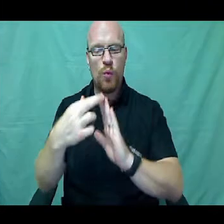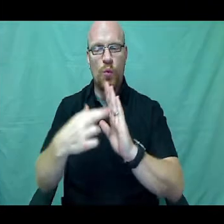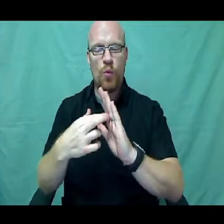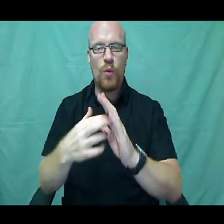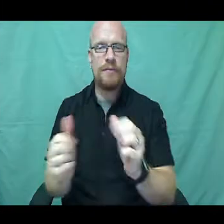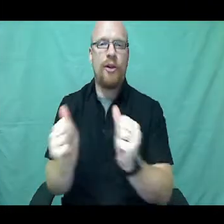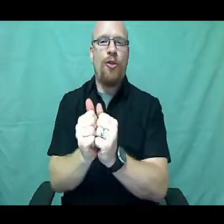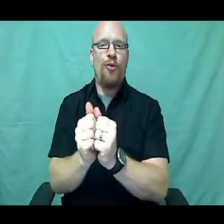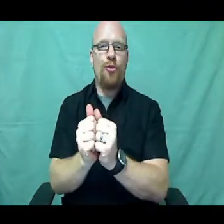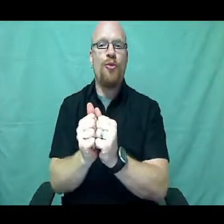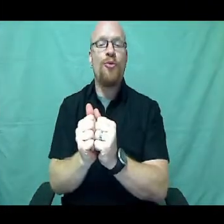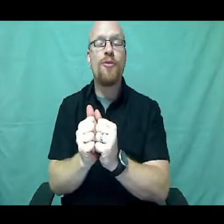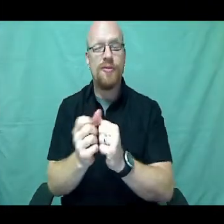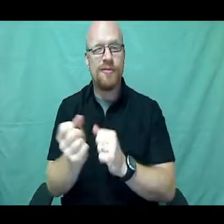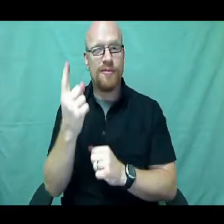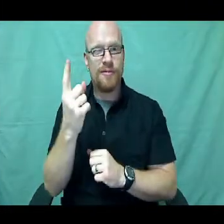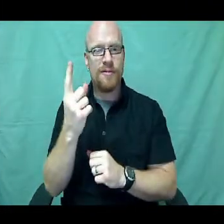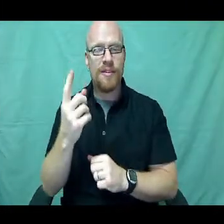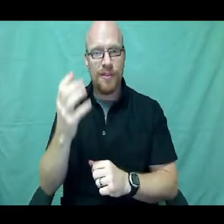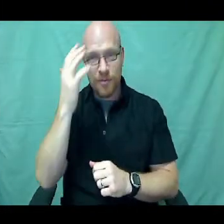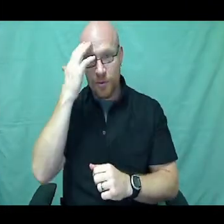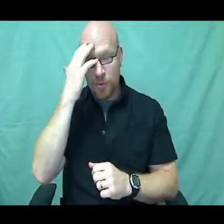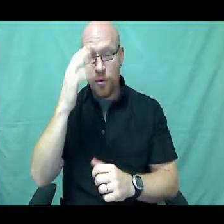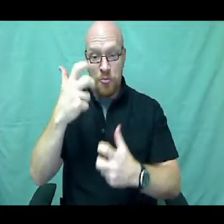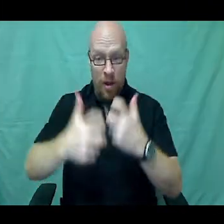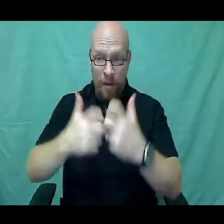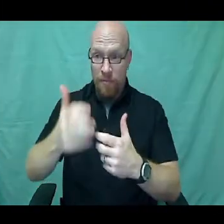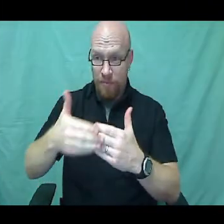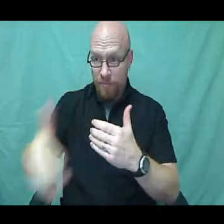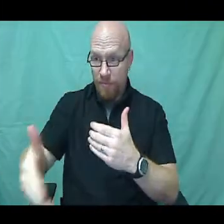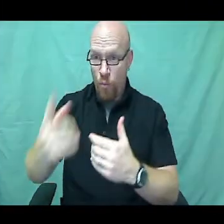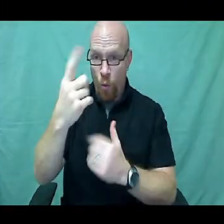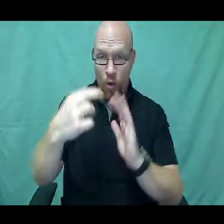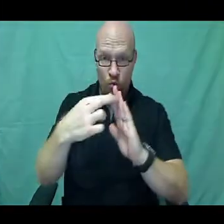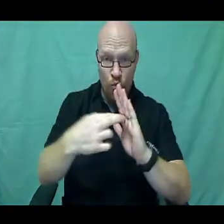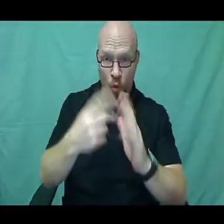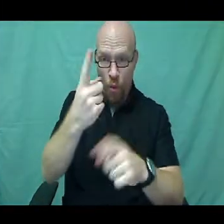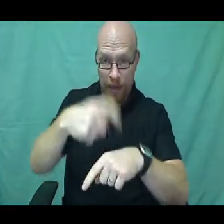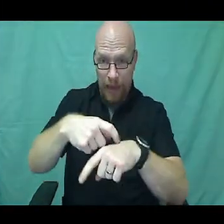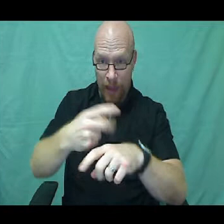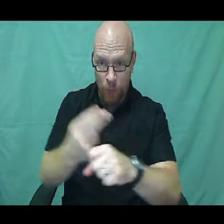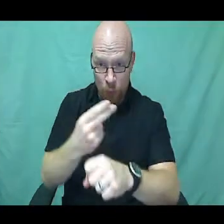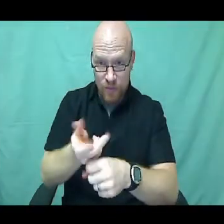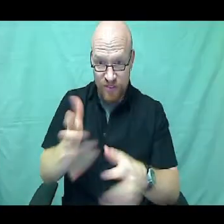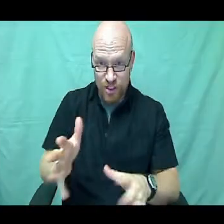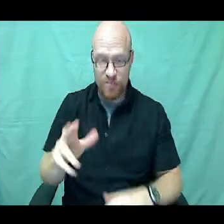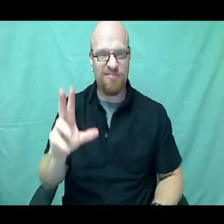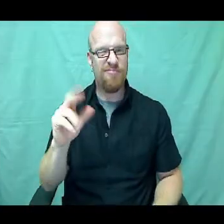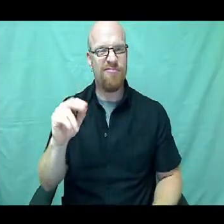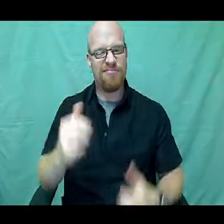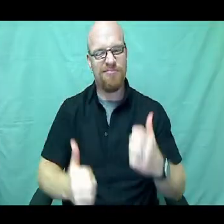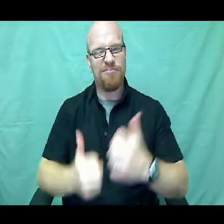This blog, we're going to use several of our rules we've learned recently together. As in most problems, most math problems,